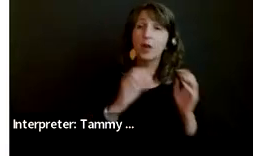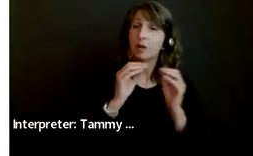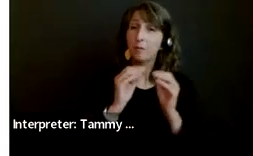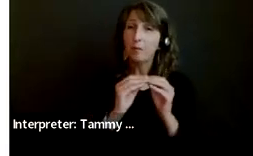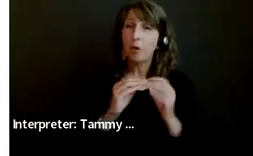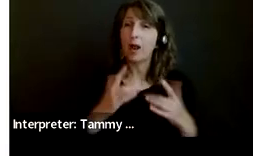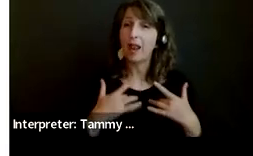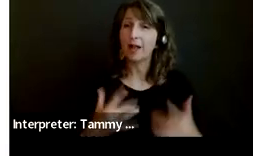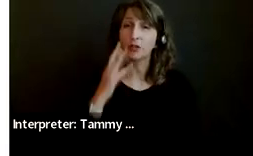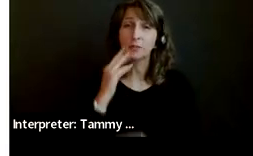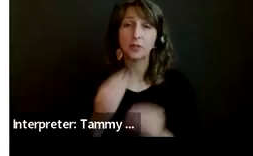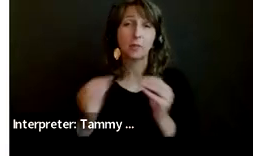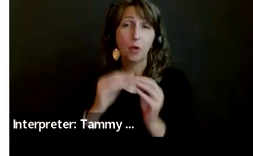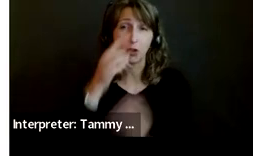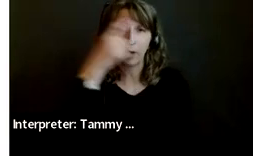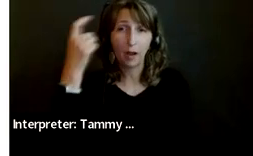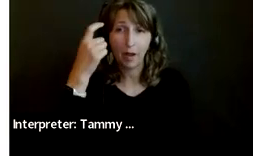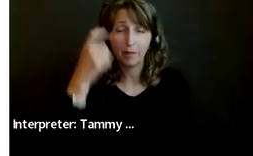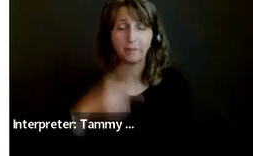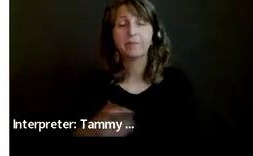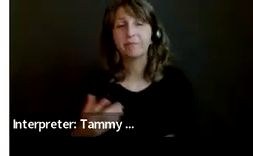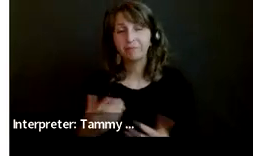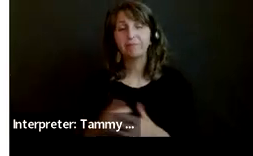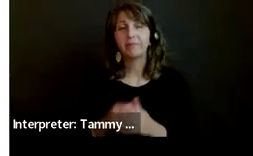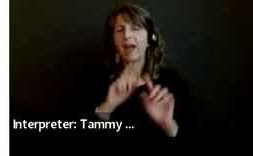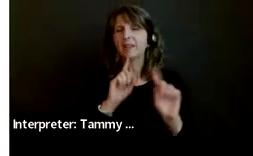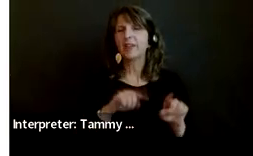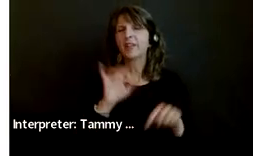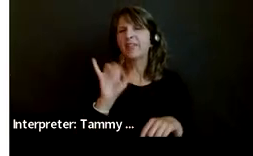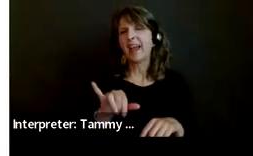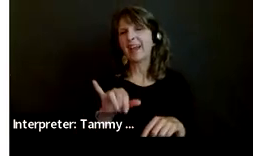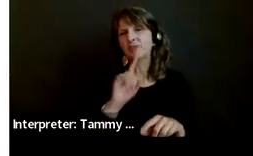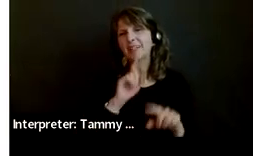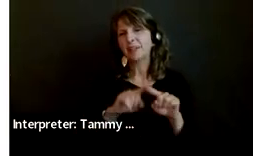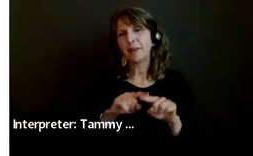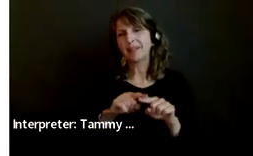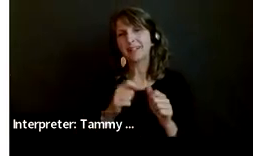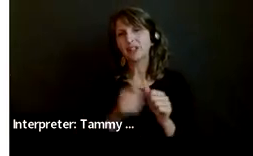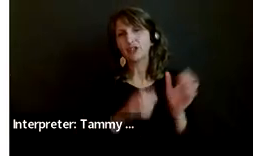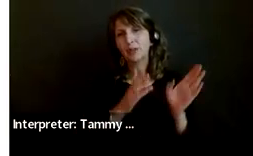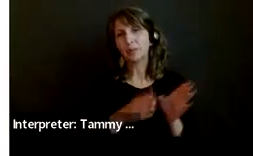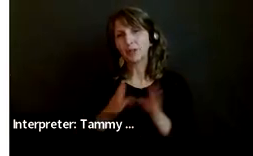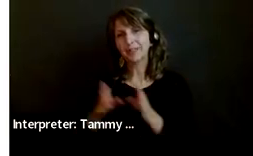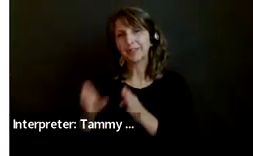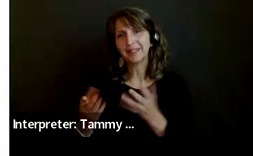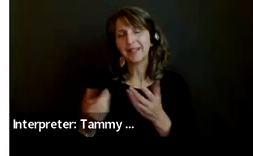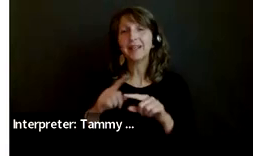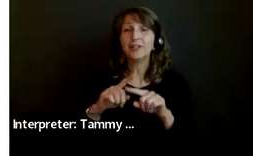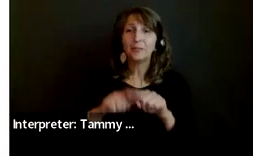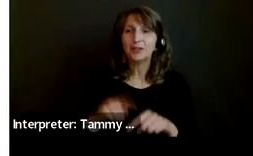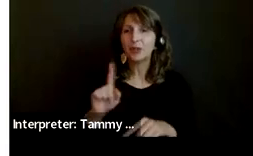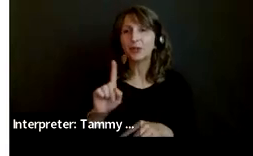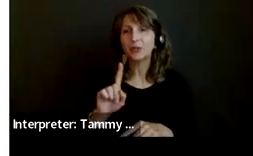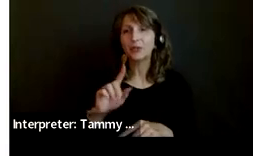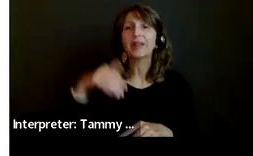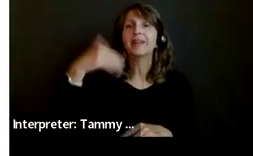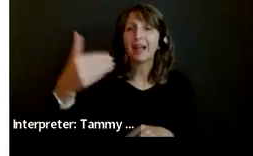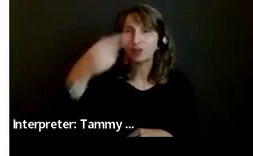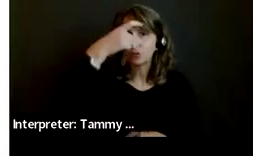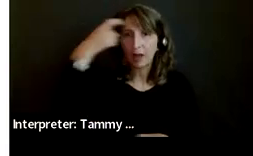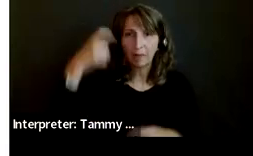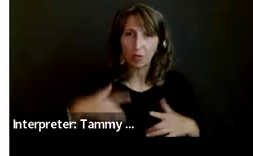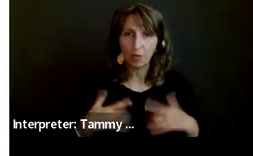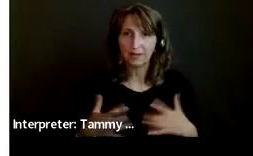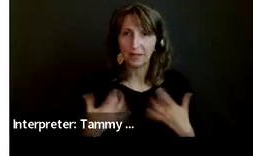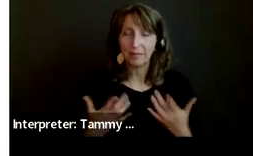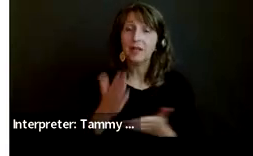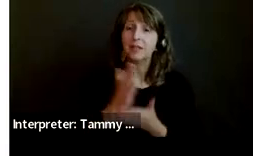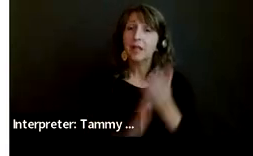That can be, dependent upon the individual and what the next trauma is. Some people might have more built in resiliency for certain traumas based upon their past experience.